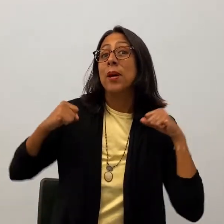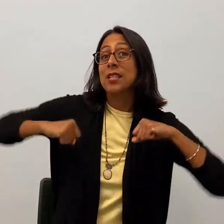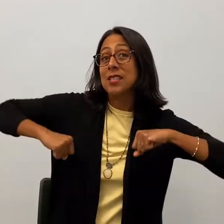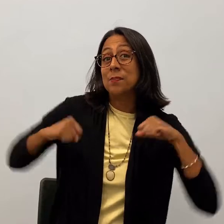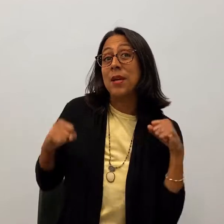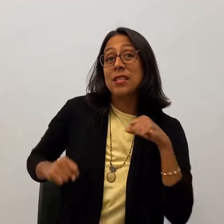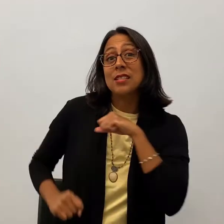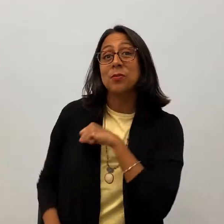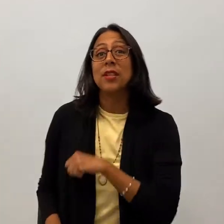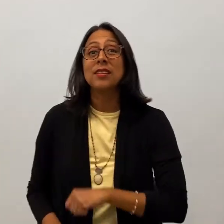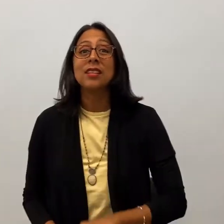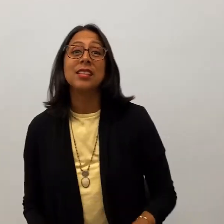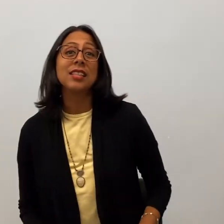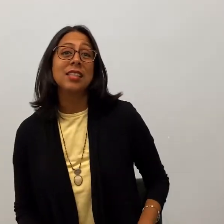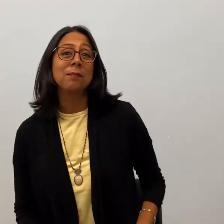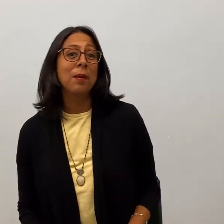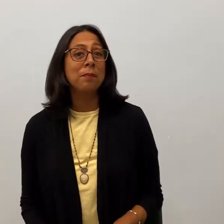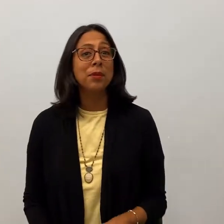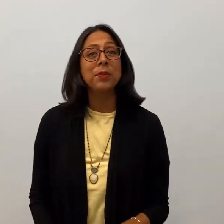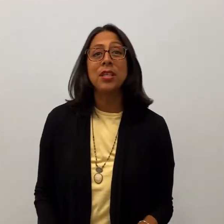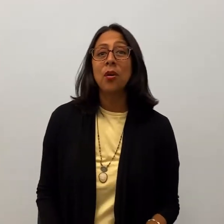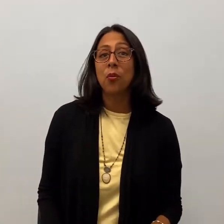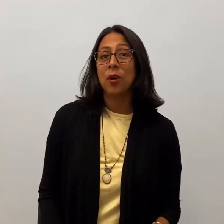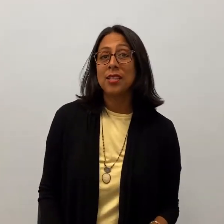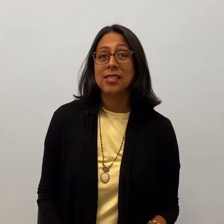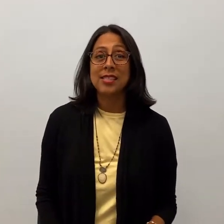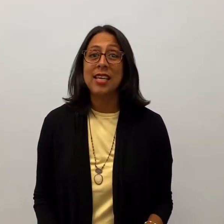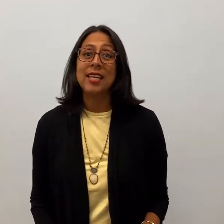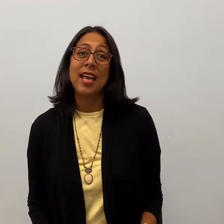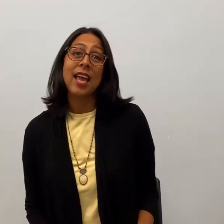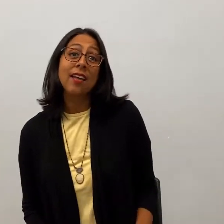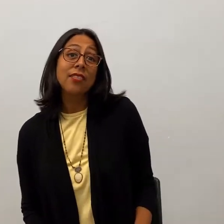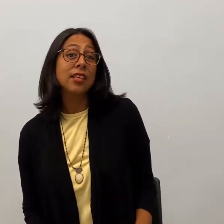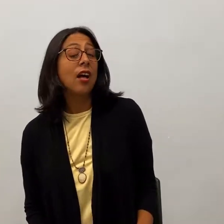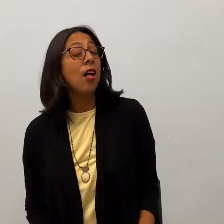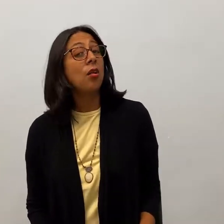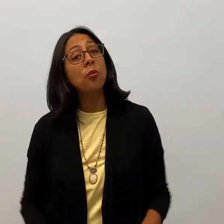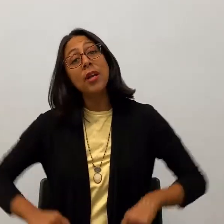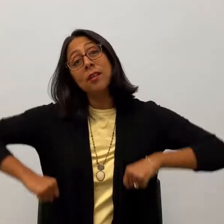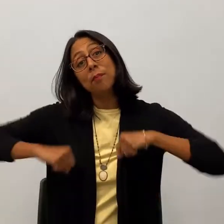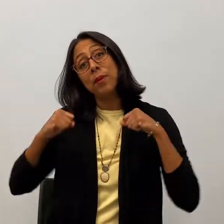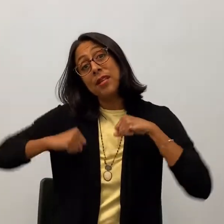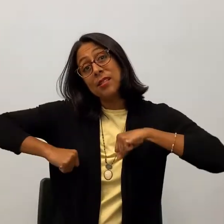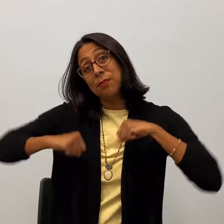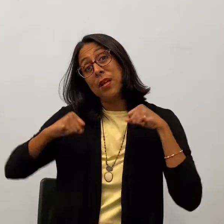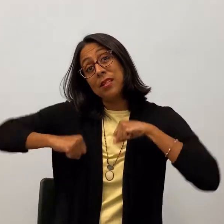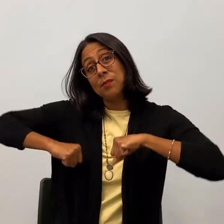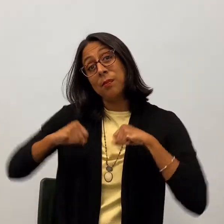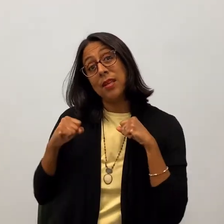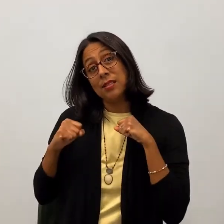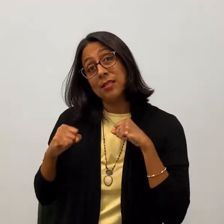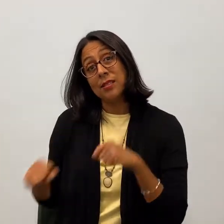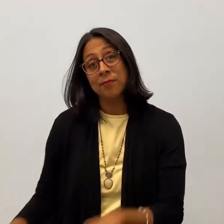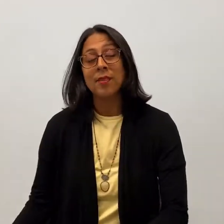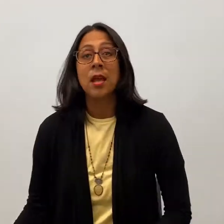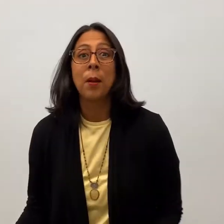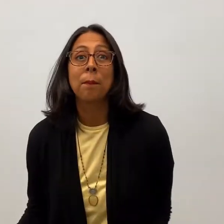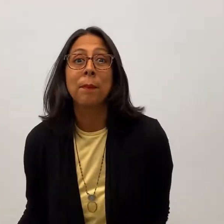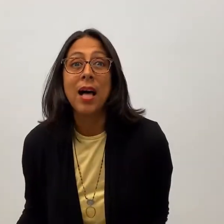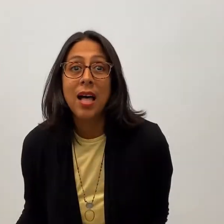Buzz, buzz went the little bumble bee one day And they all went buzz, buzz, buzz,